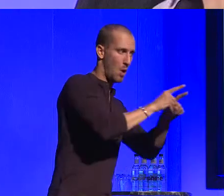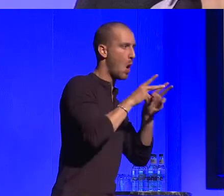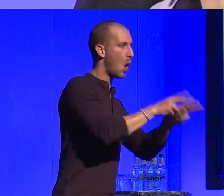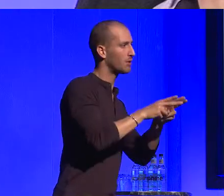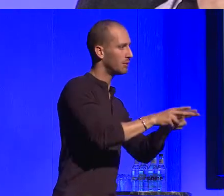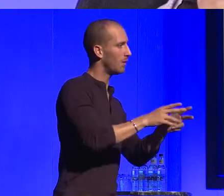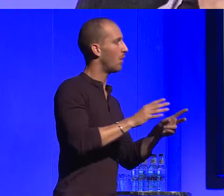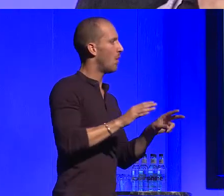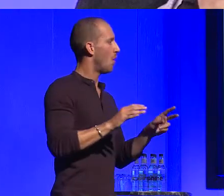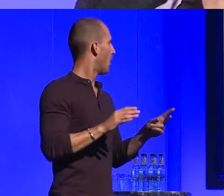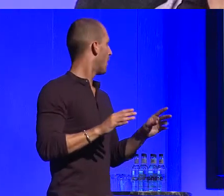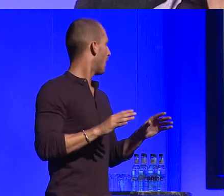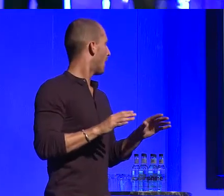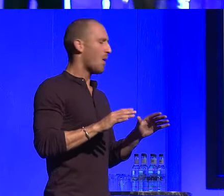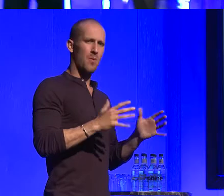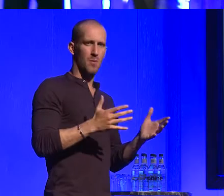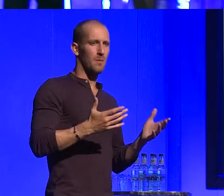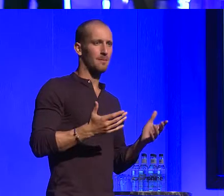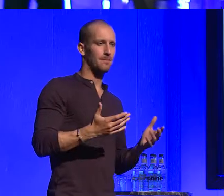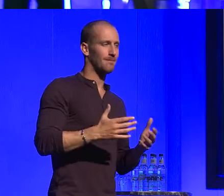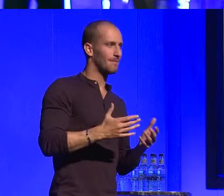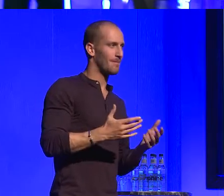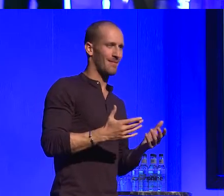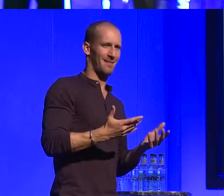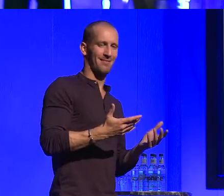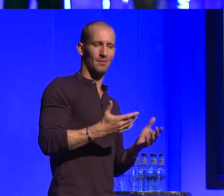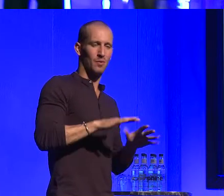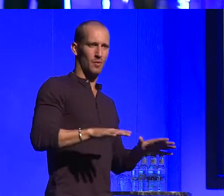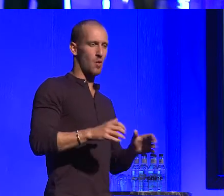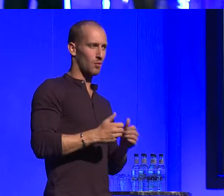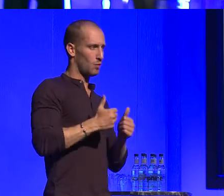quite expensive economic things at a cost, when actually some of these services could